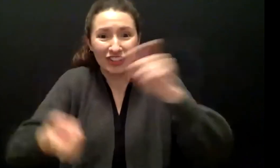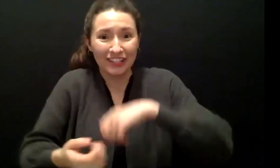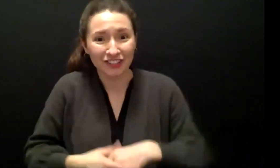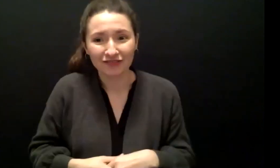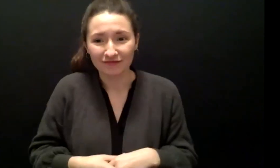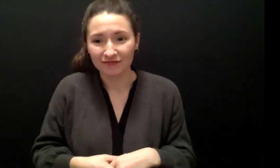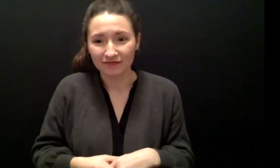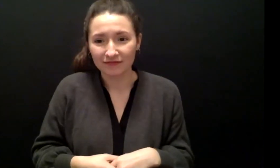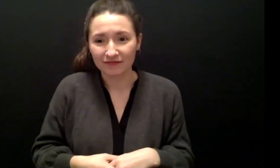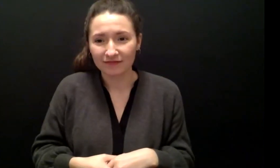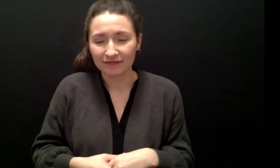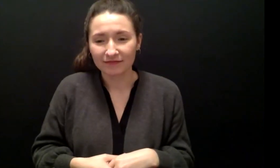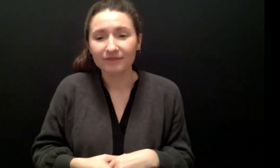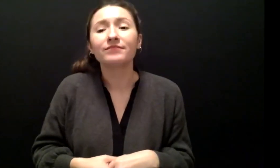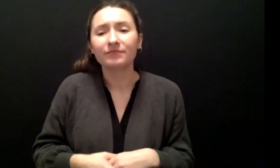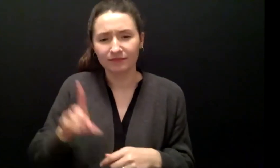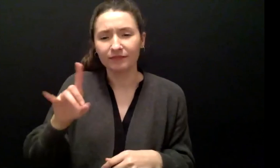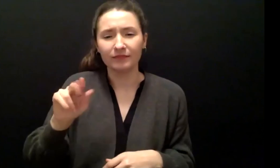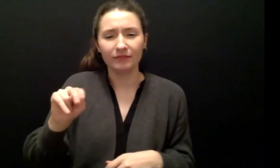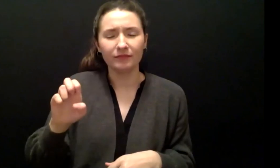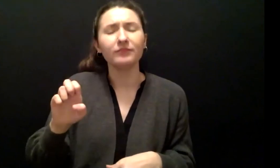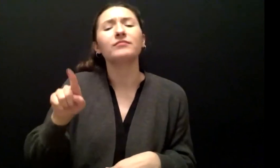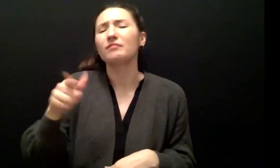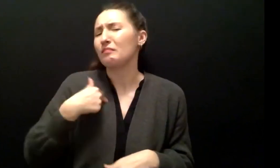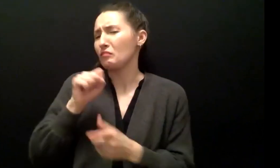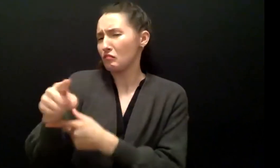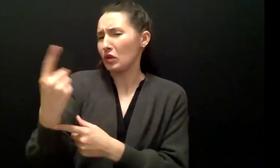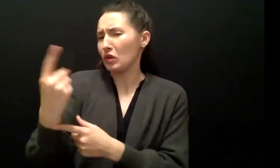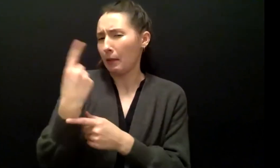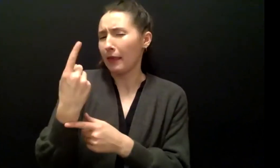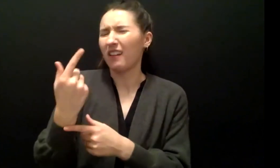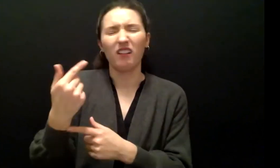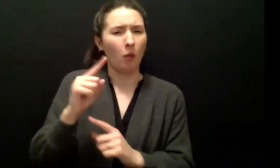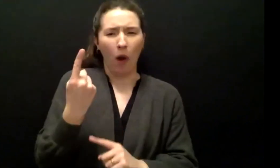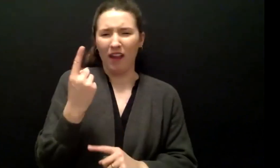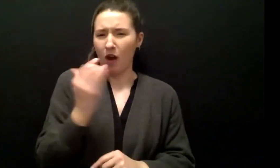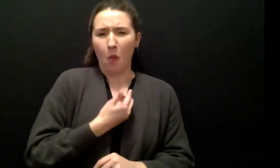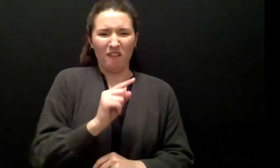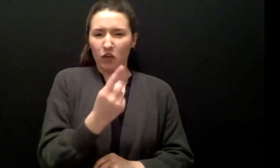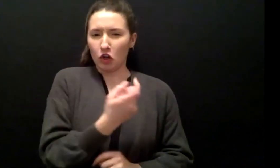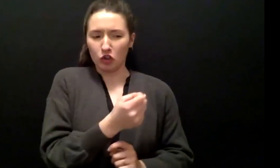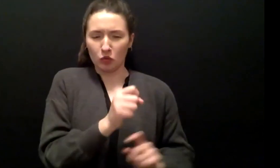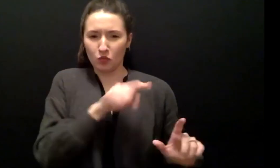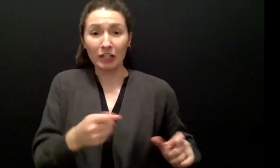I am not aware of those artists who are not sensitive to the fact that they are stepping into an arena where they are not implicated, where they are speaking for someone other